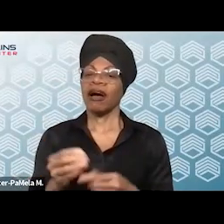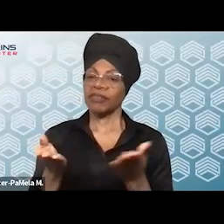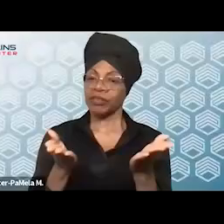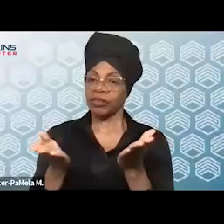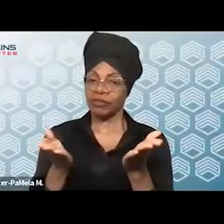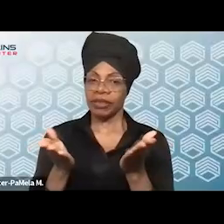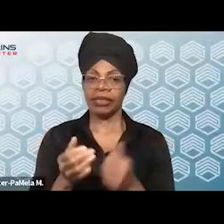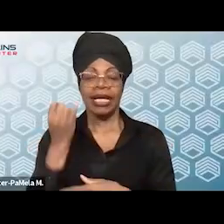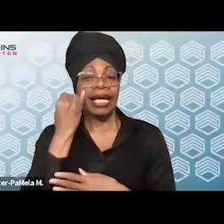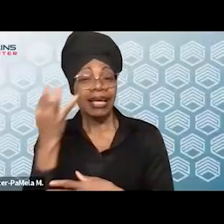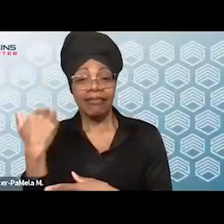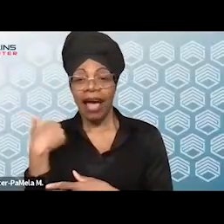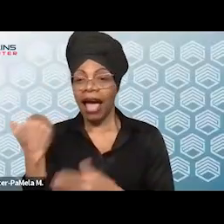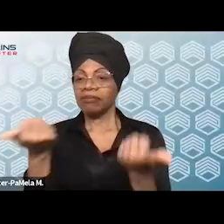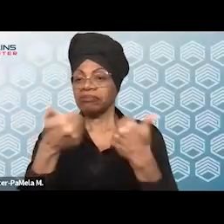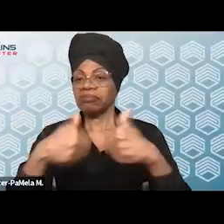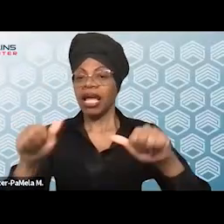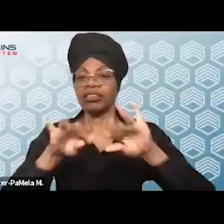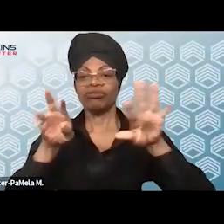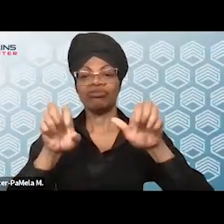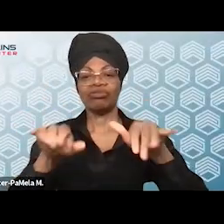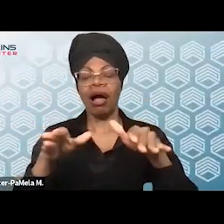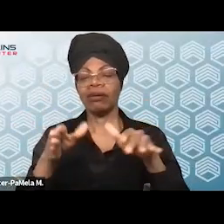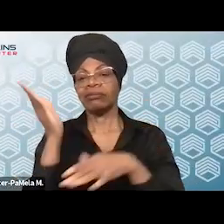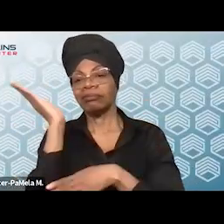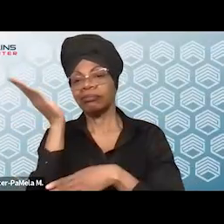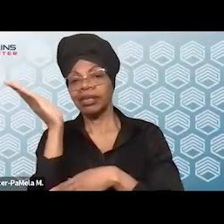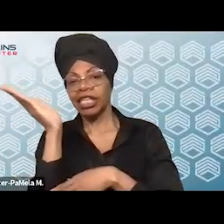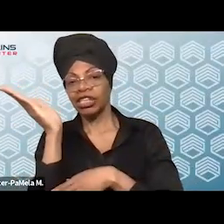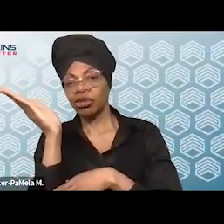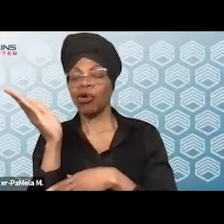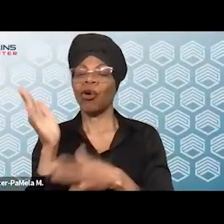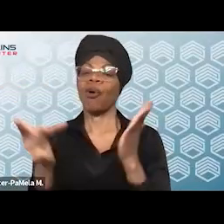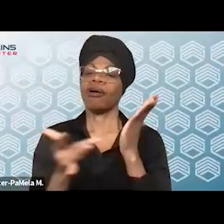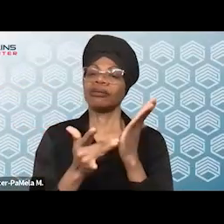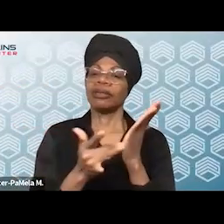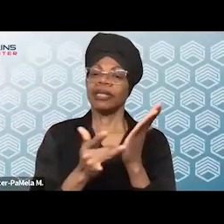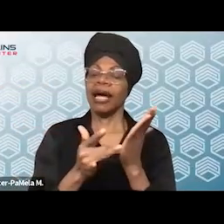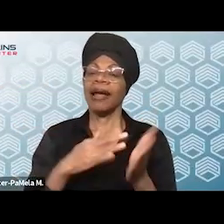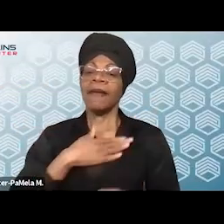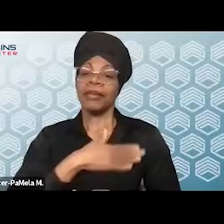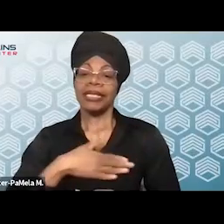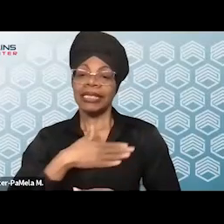And if you have any questions for the presenters, or in regards to the technology, please type them in the Q&A pod,